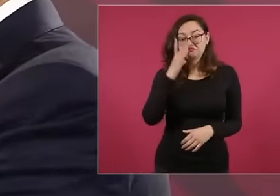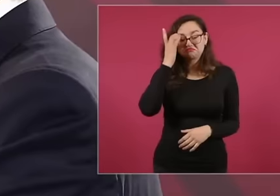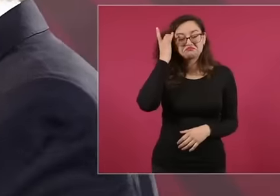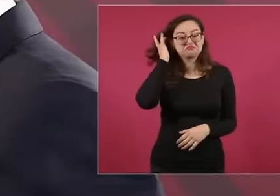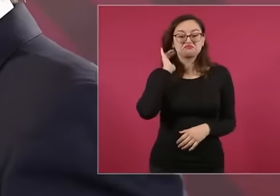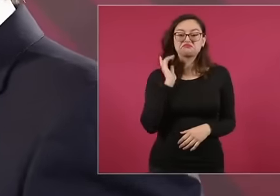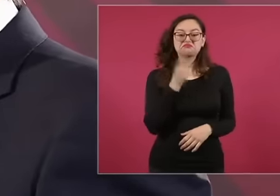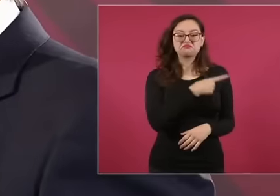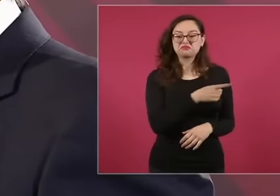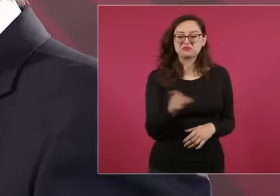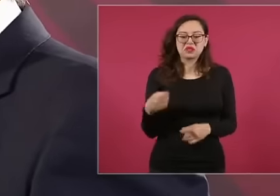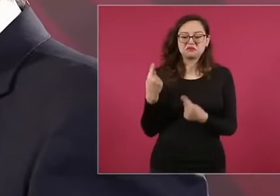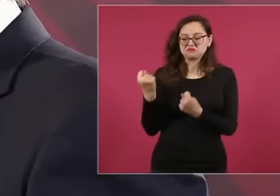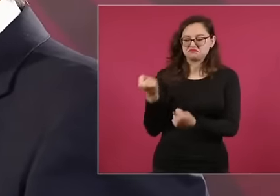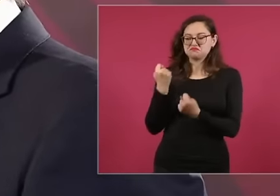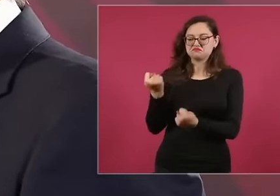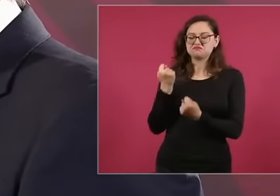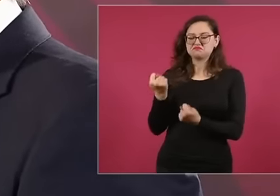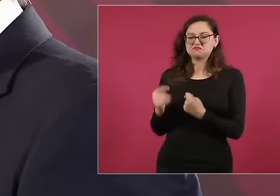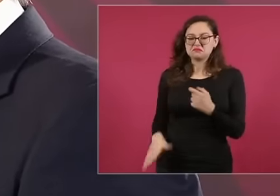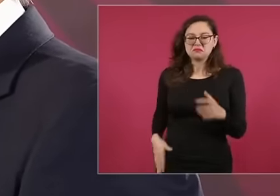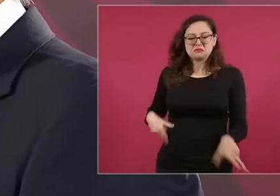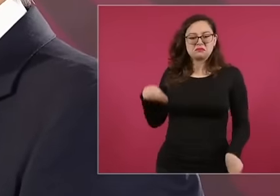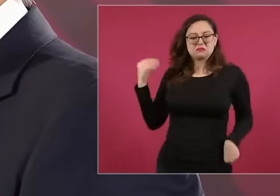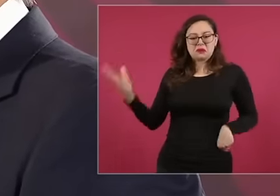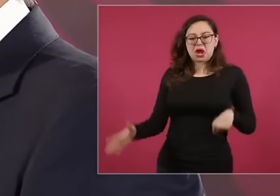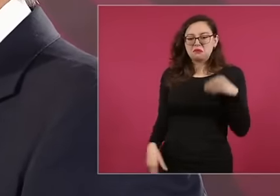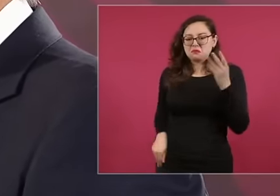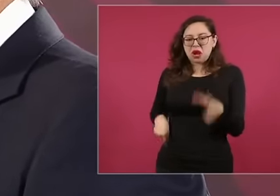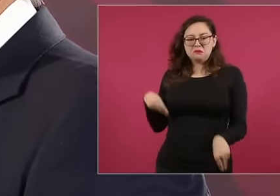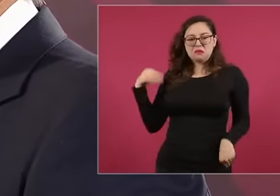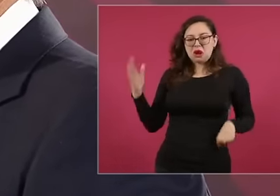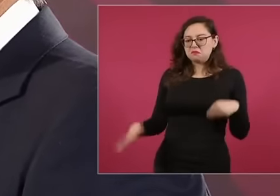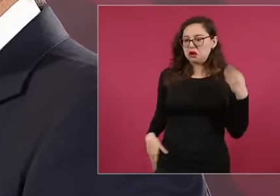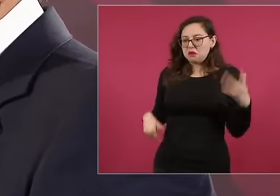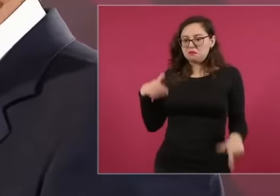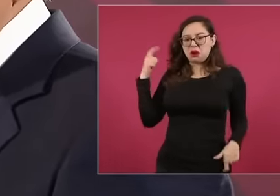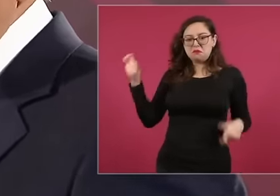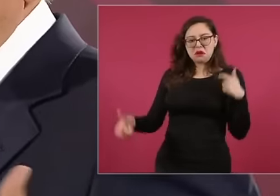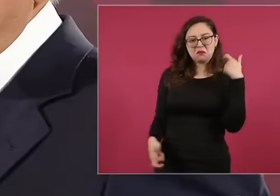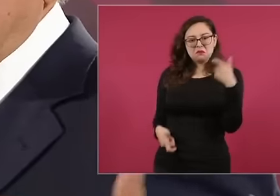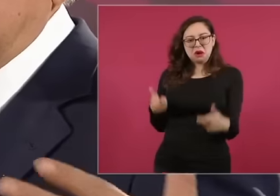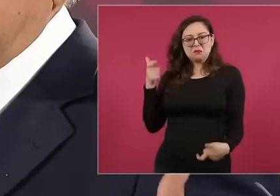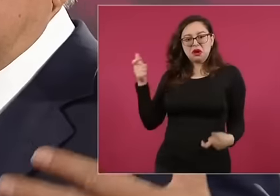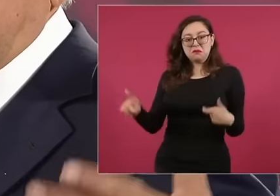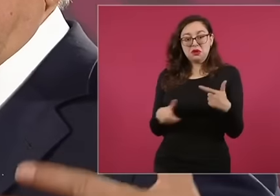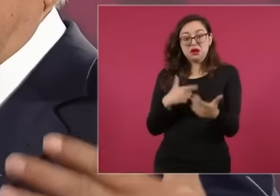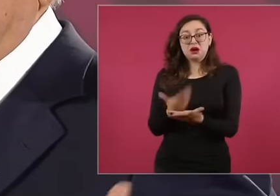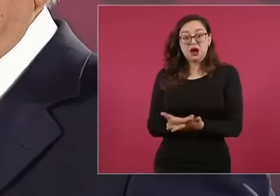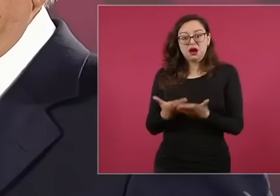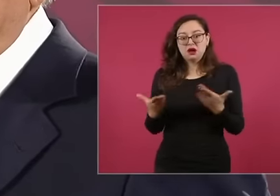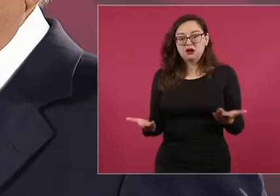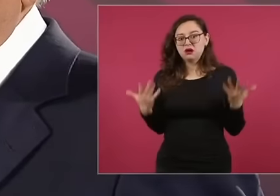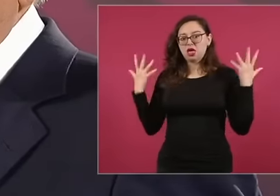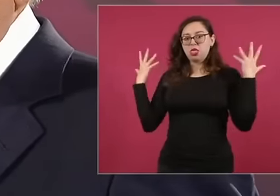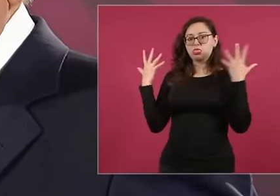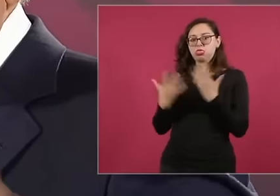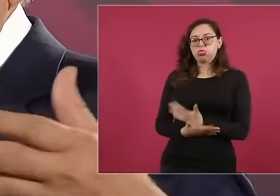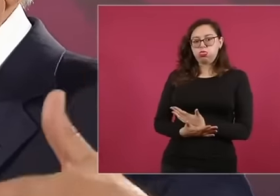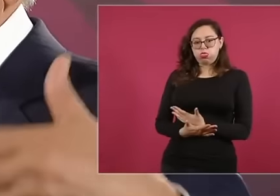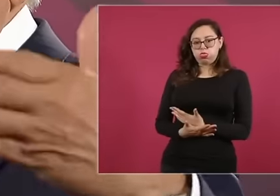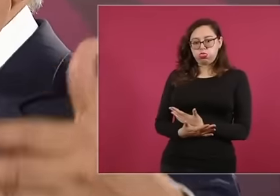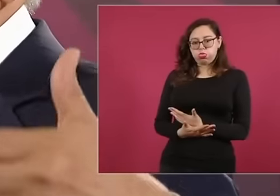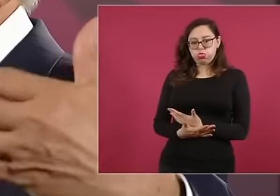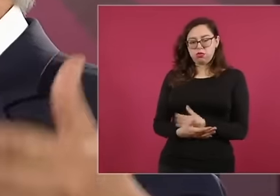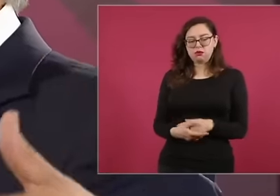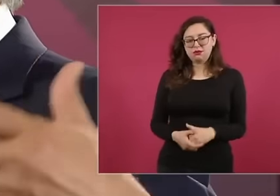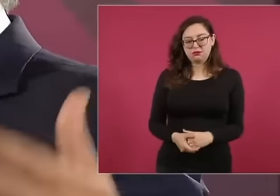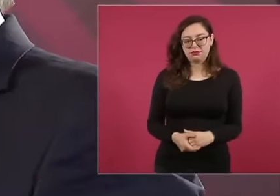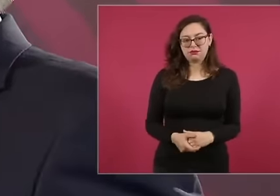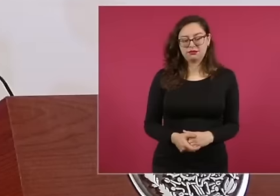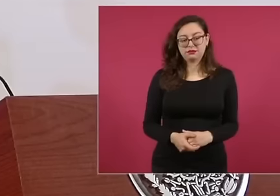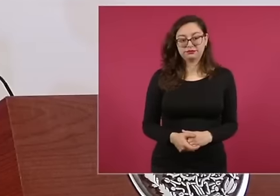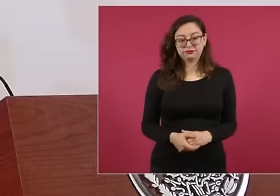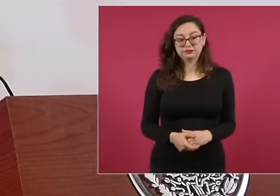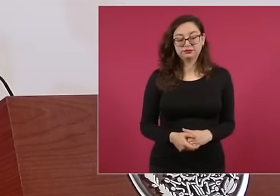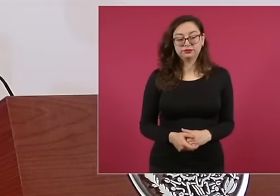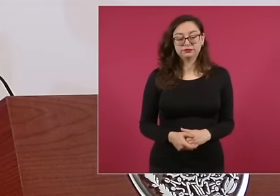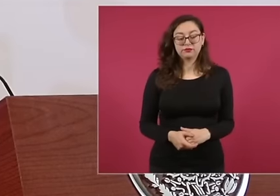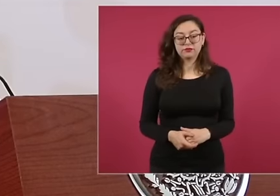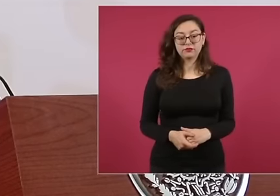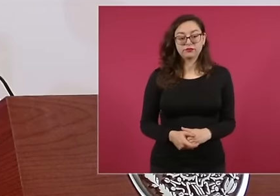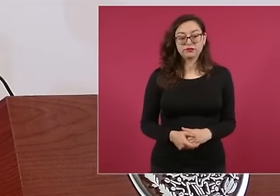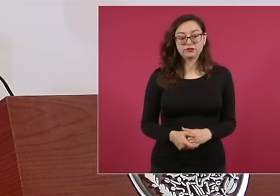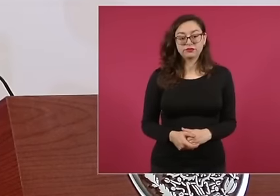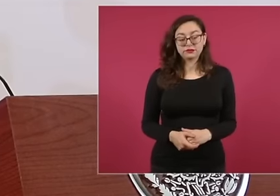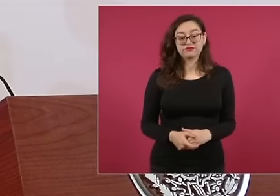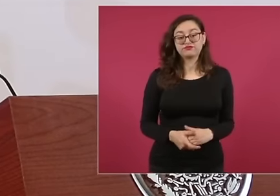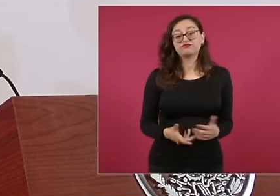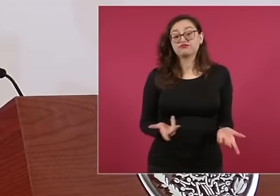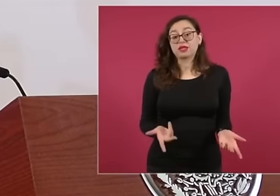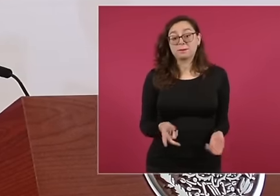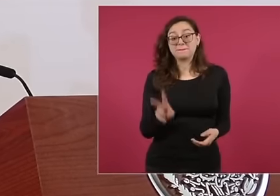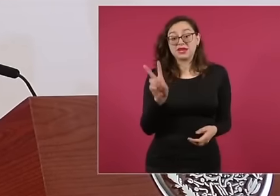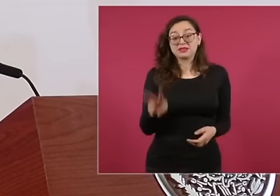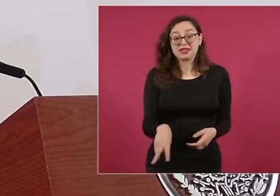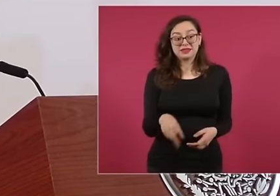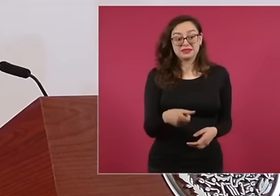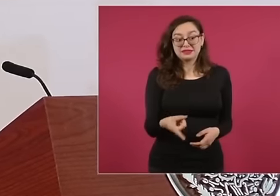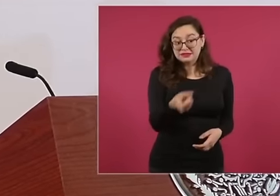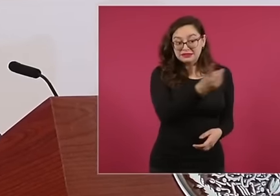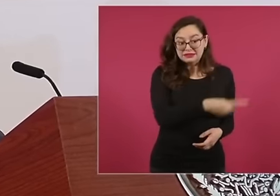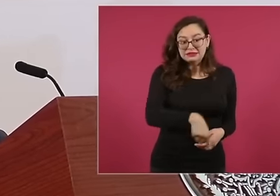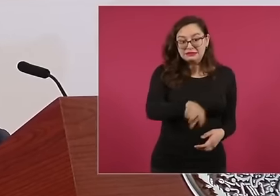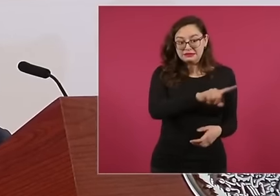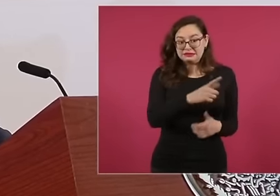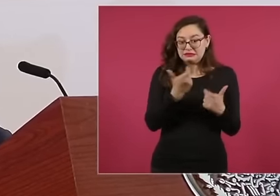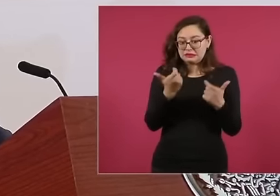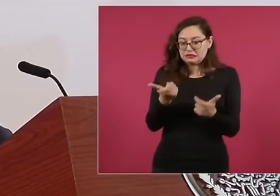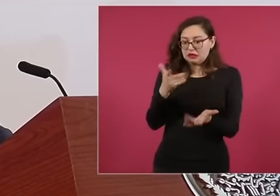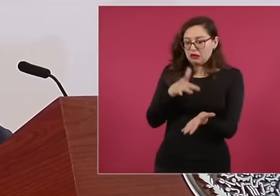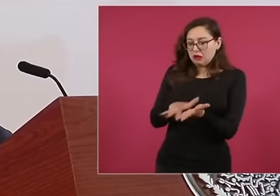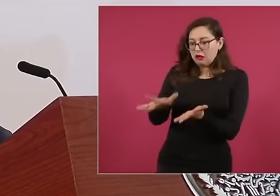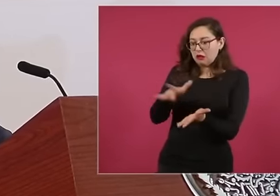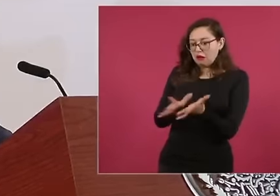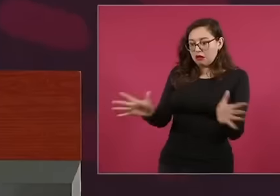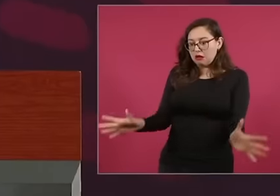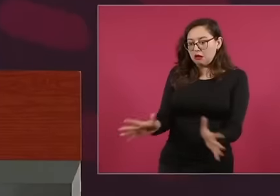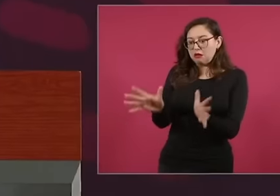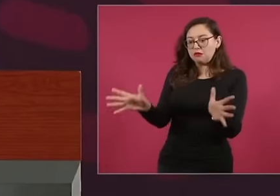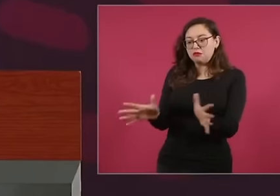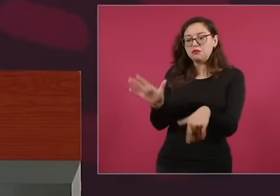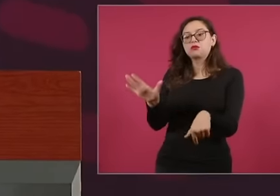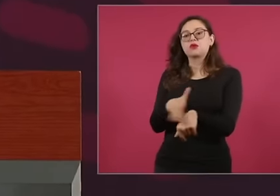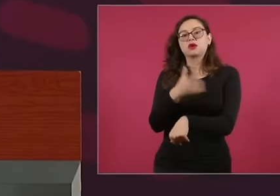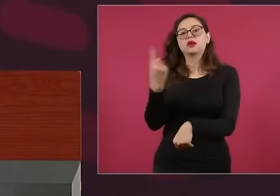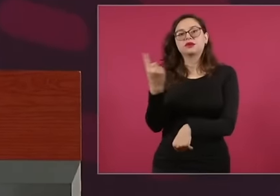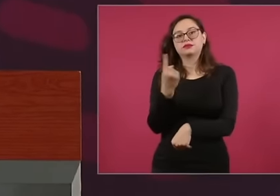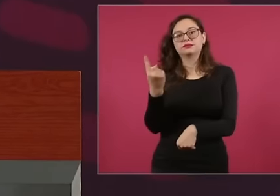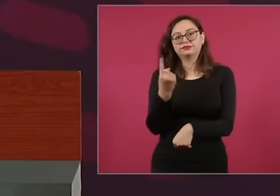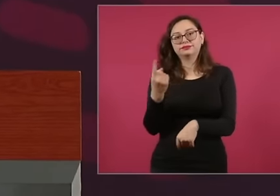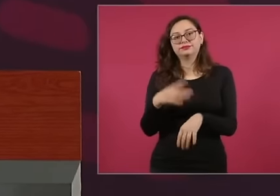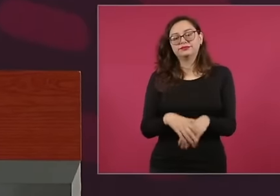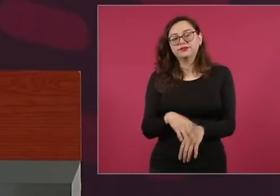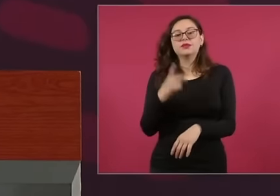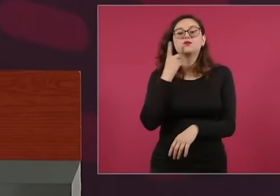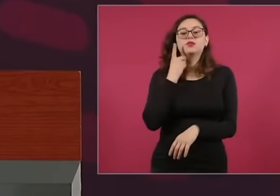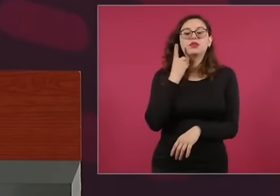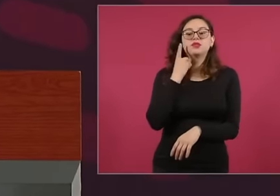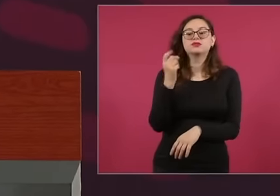understand. And if this one bet because they did not want a qualified majority to be obtained, but the people